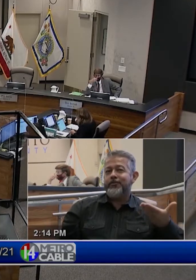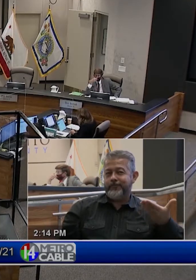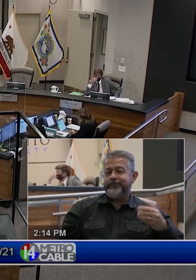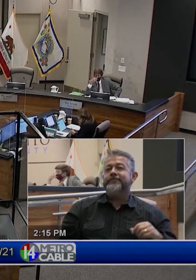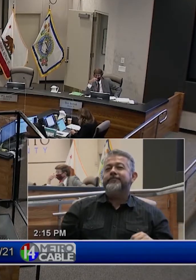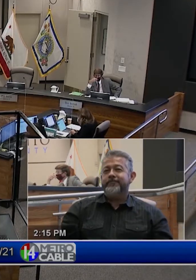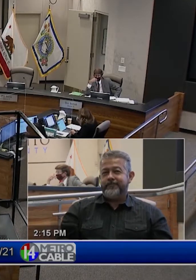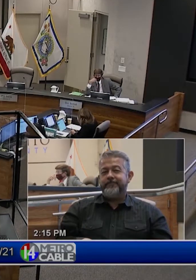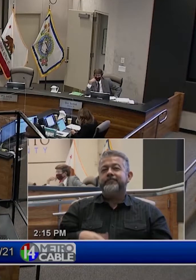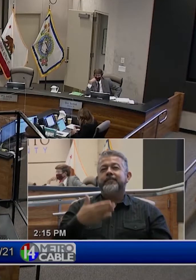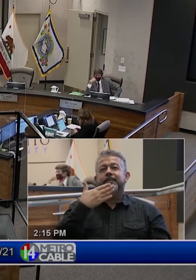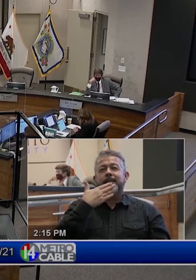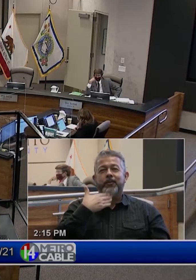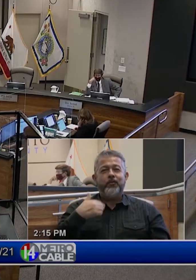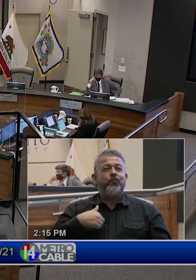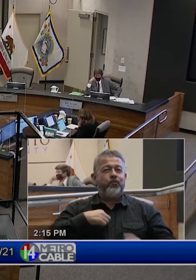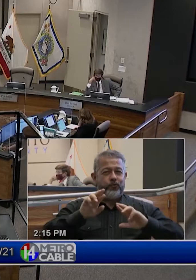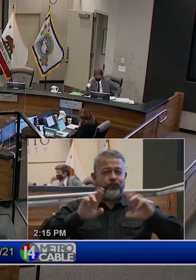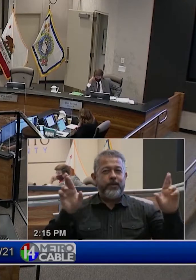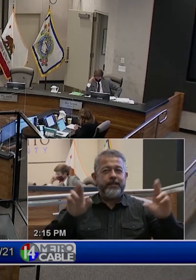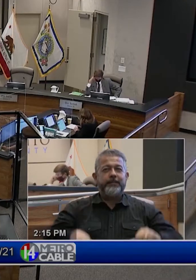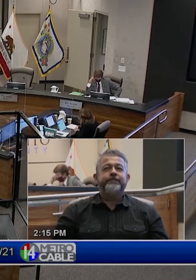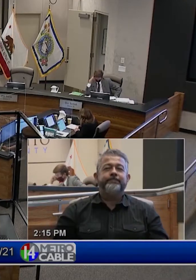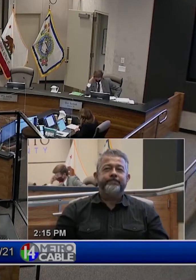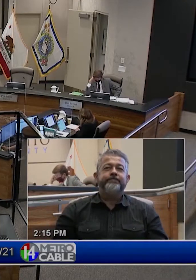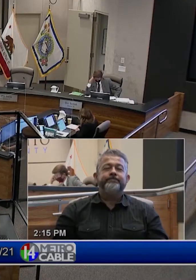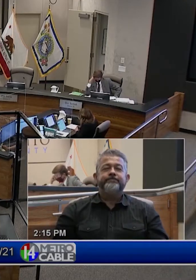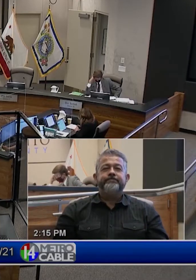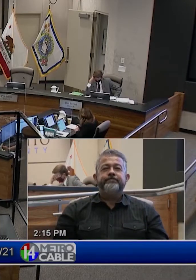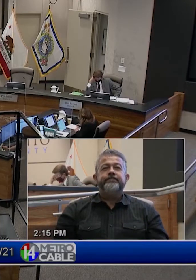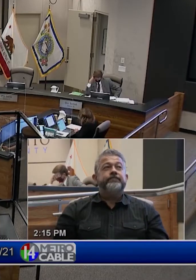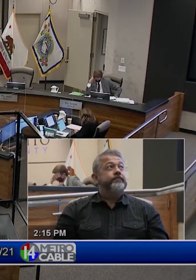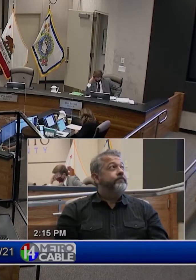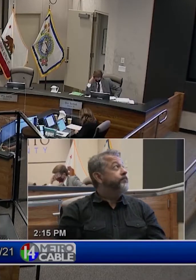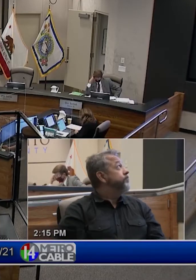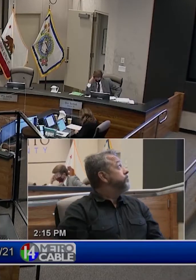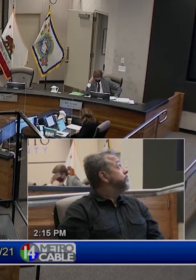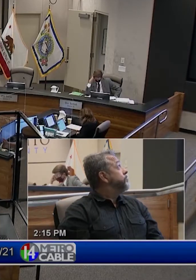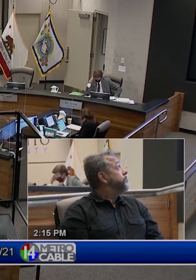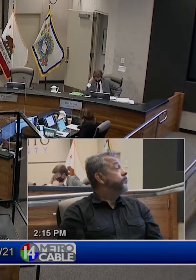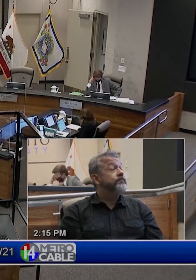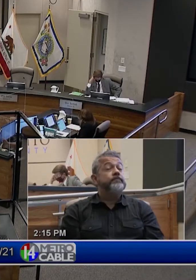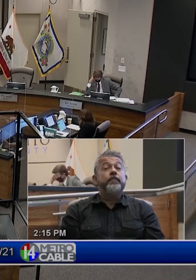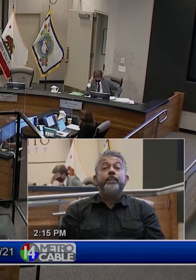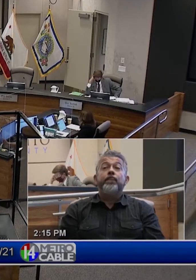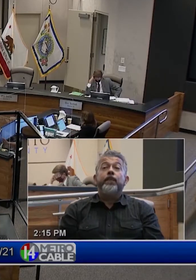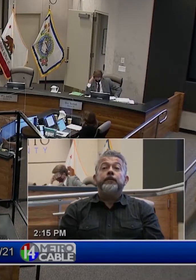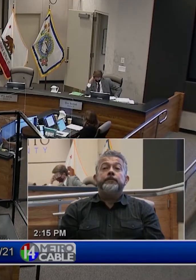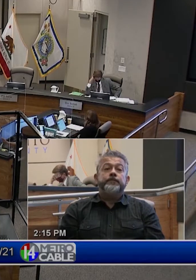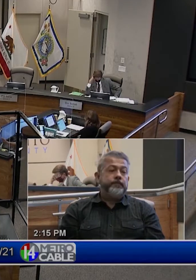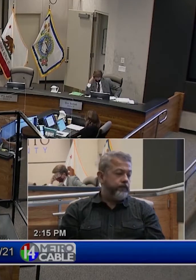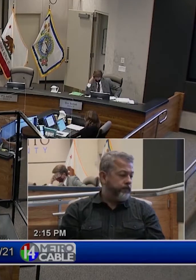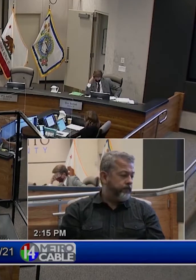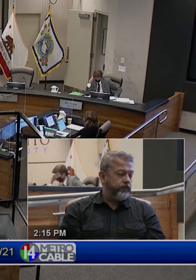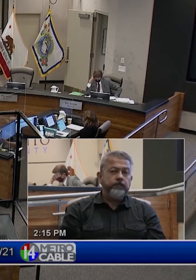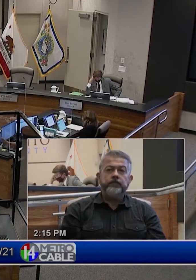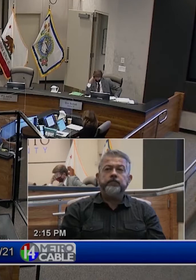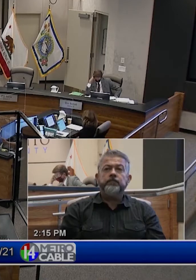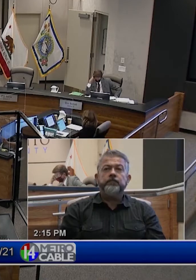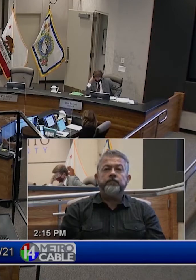YES. THANK YOU.